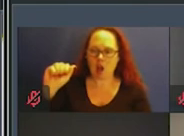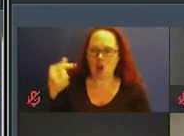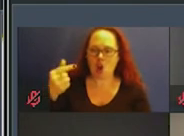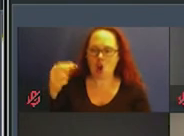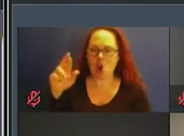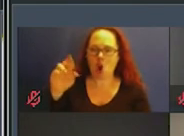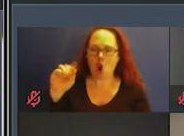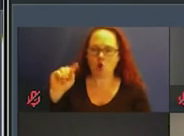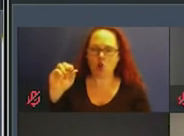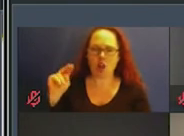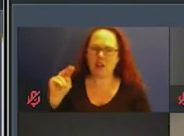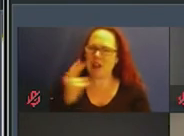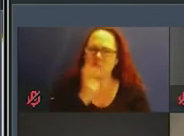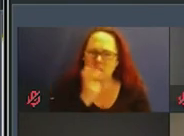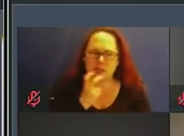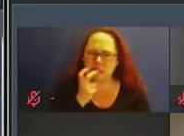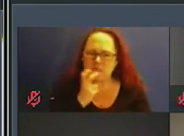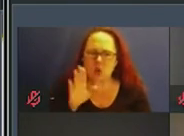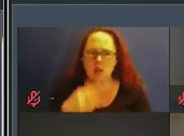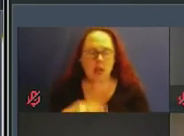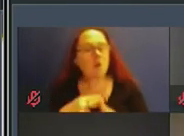Please. You've got to help me out here.